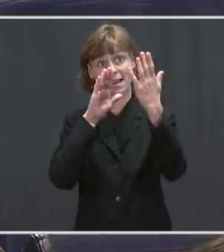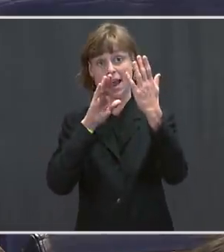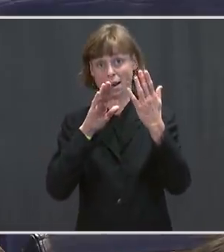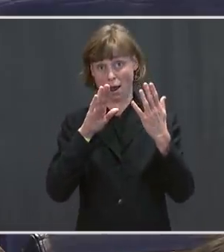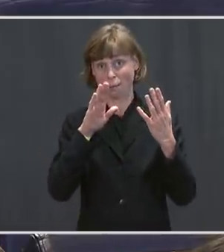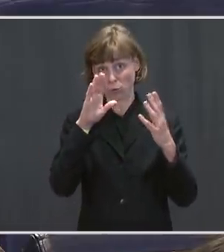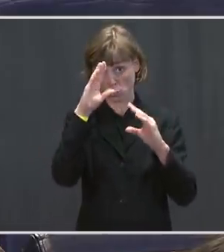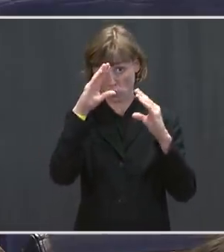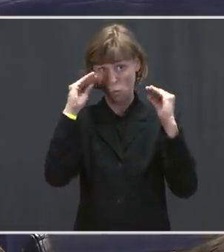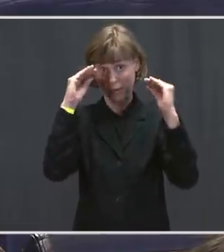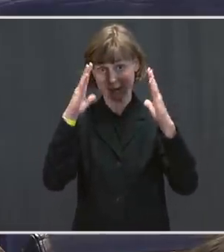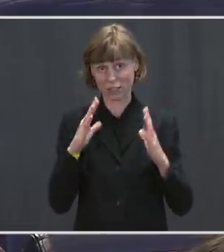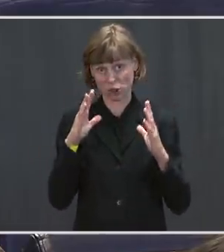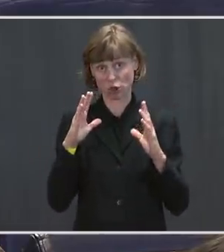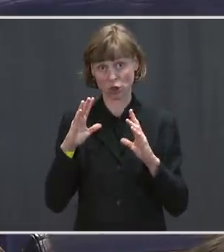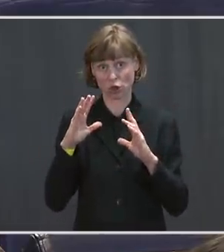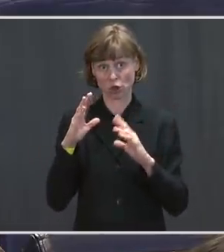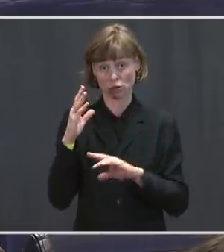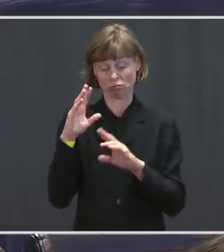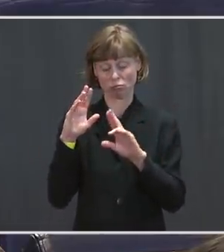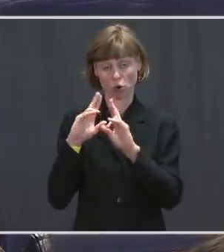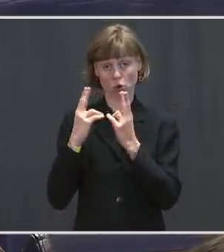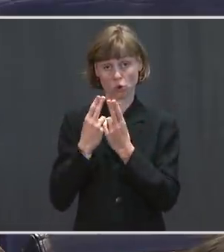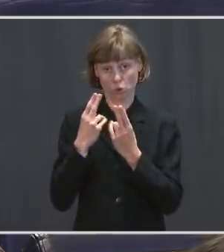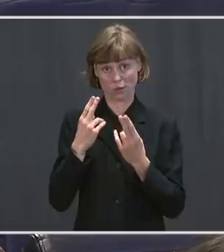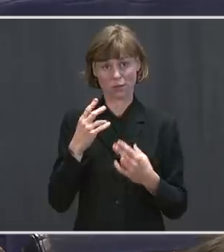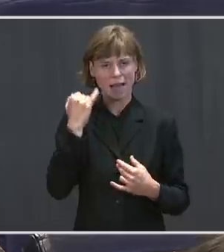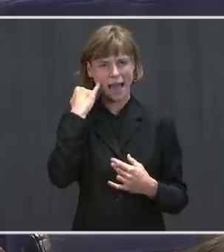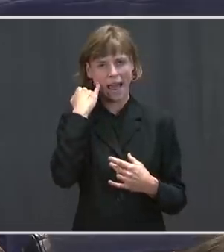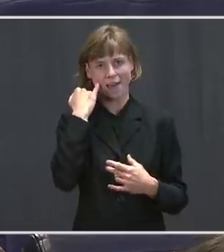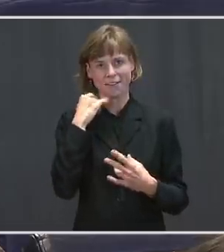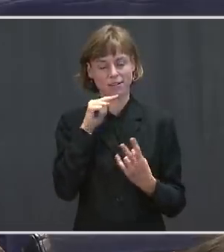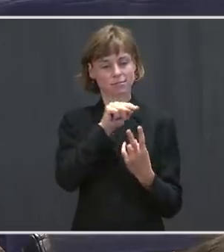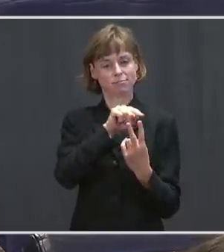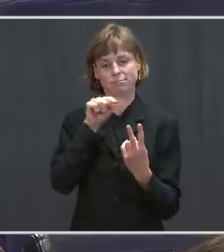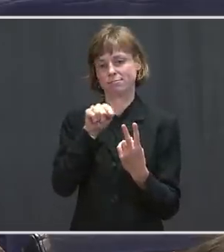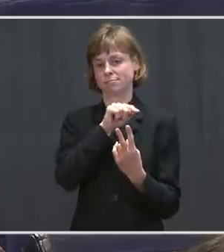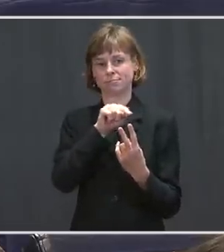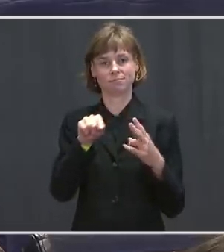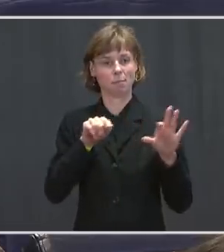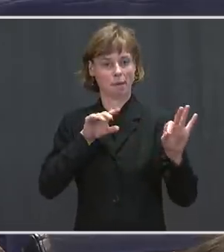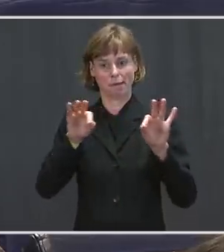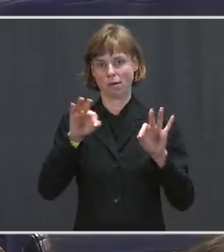If it comes down to a binary choice, and there's no indication that the teacher's union in Chicago